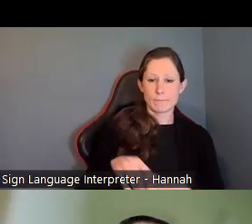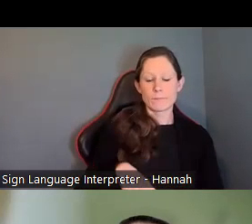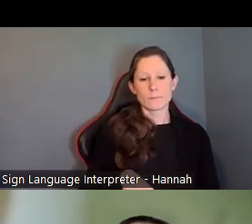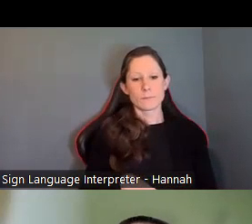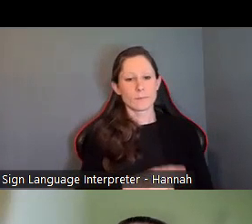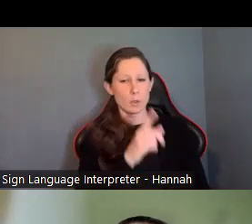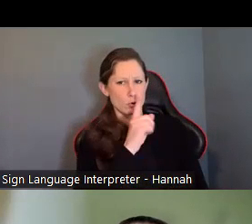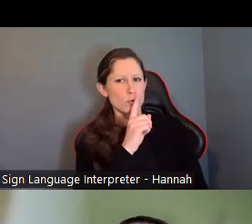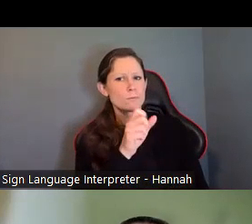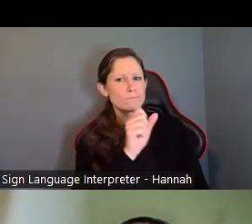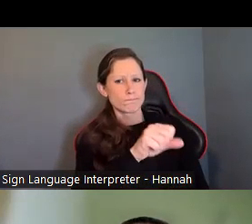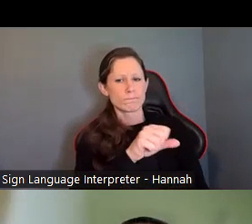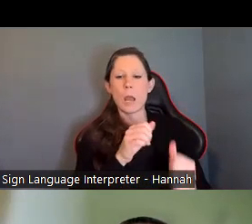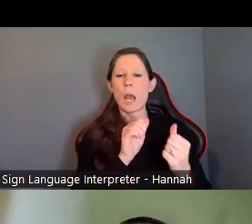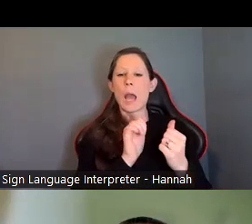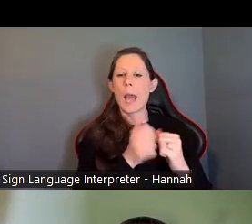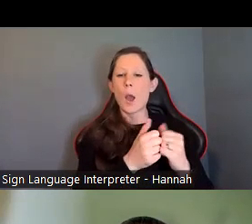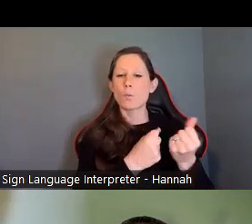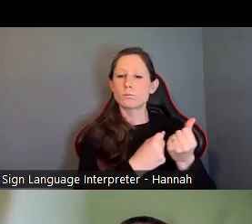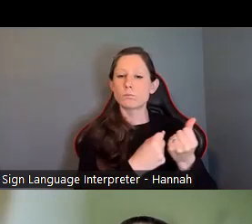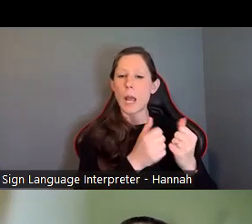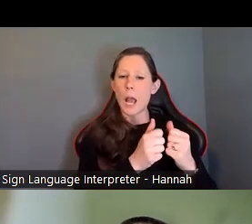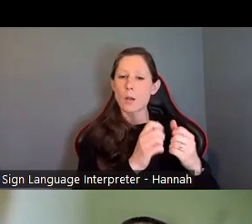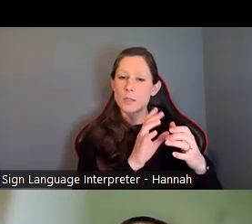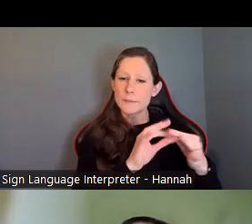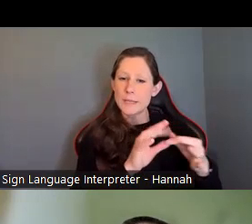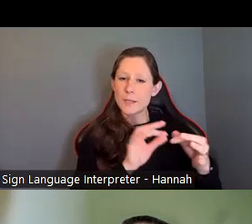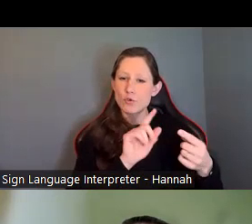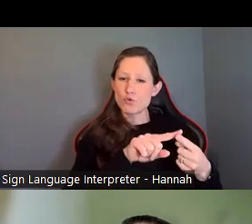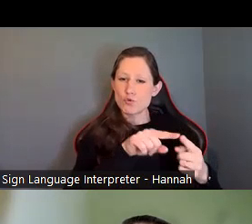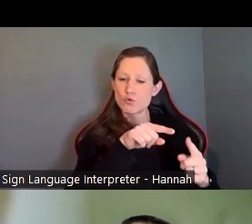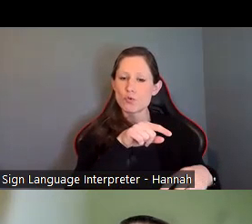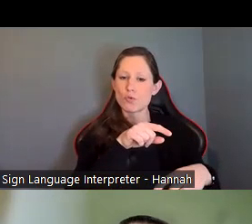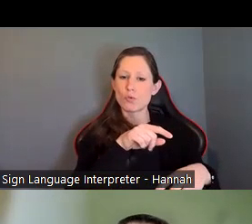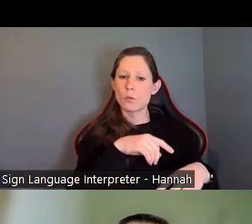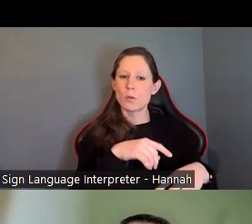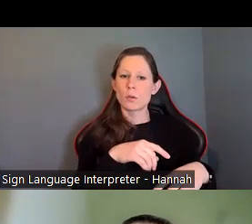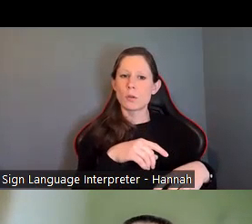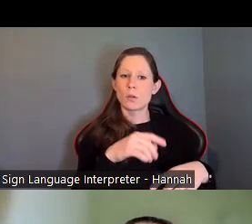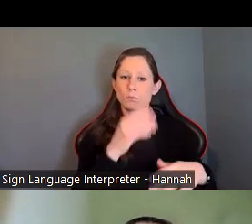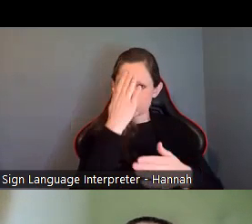The ways to speak to -- you know, being heard, are as verse and diverse